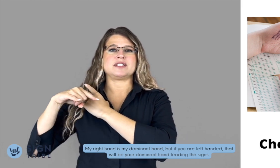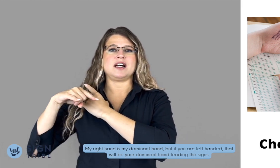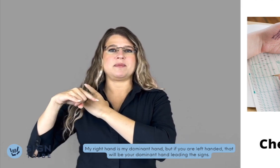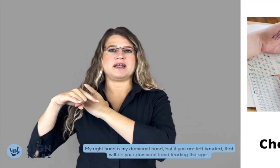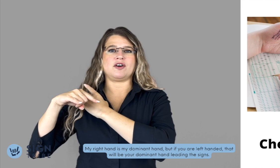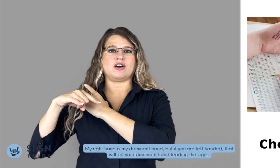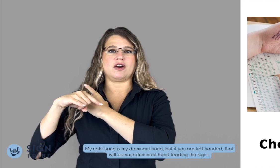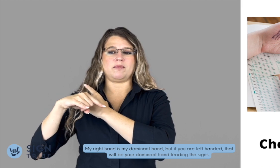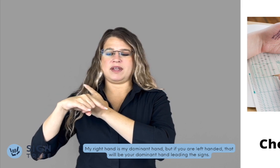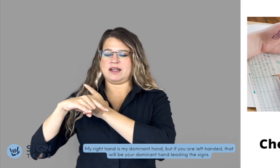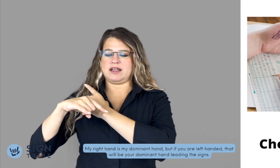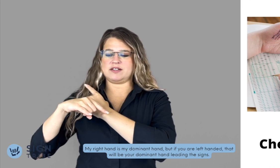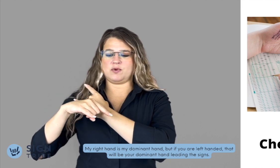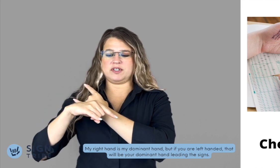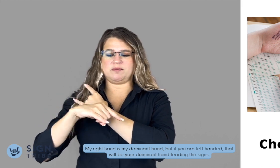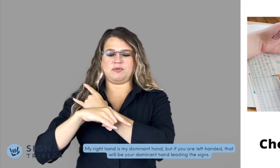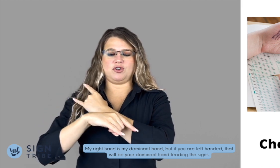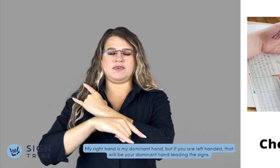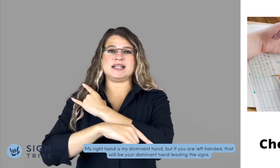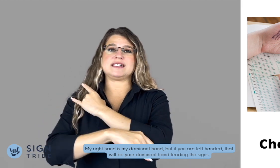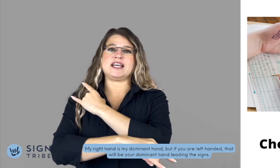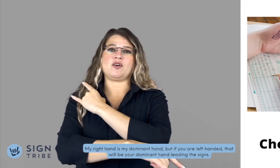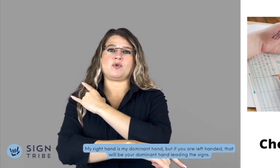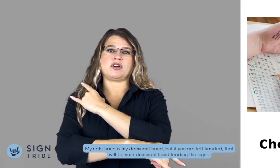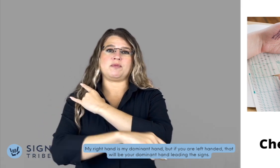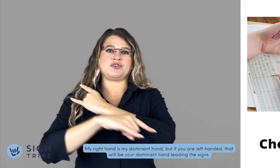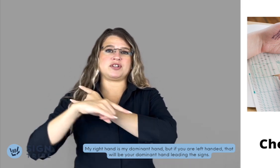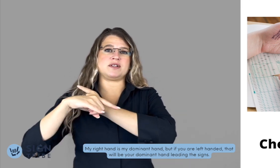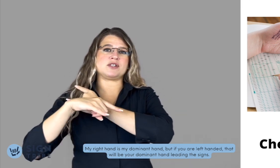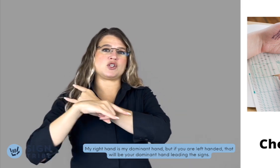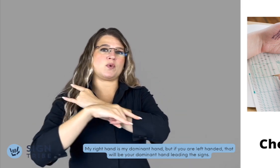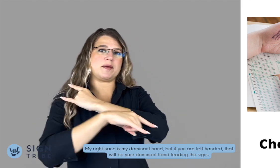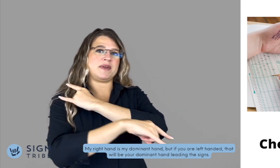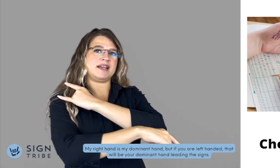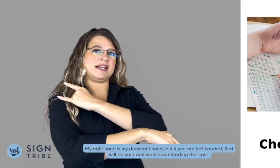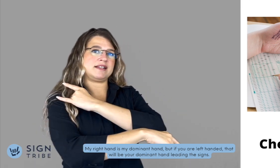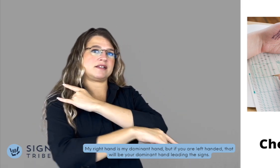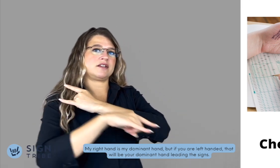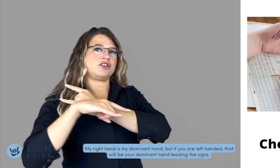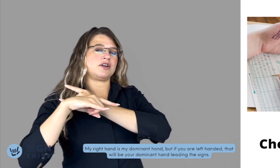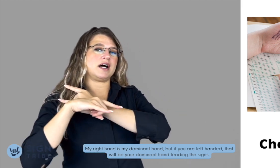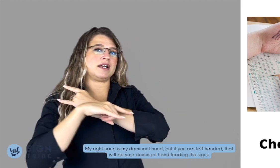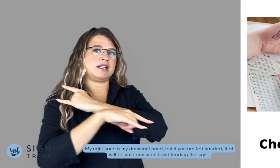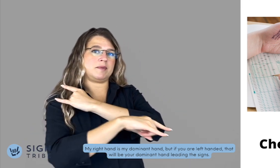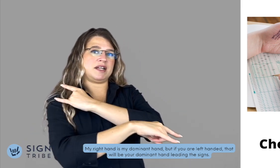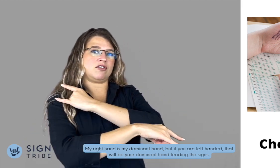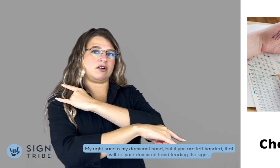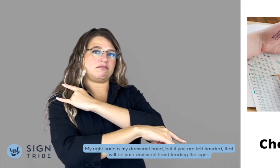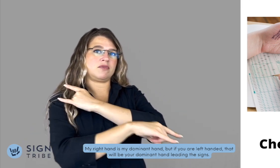dominant arm is going to move in a downward motion swiping against your non dominant arm.